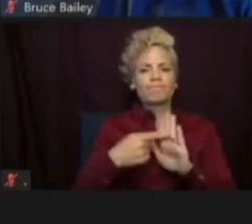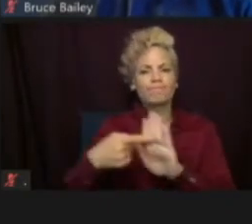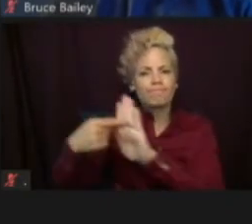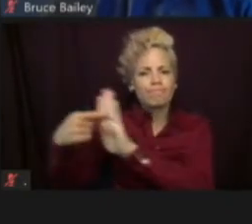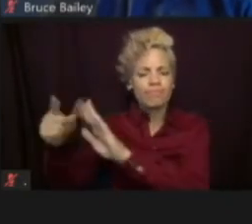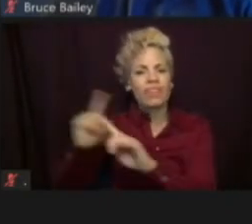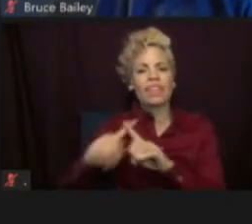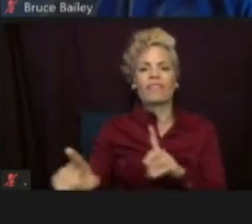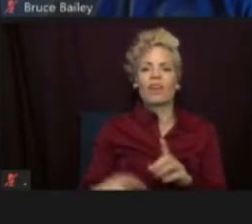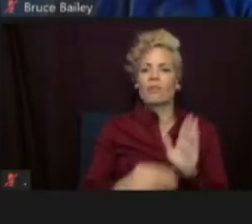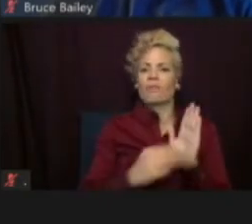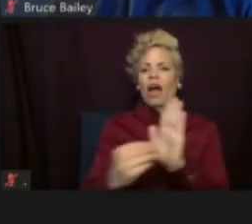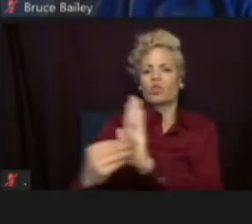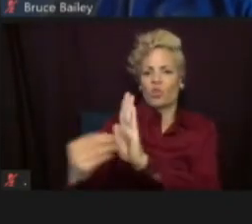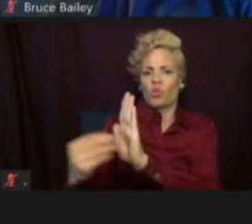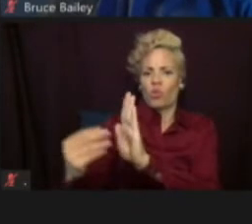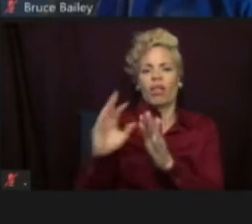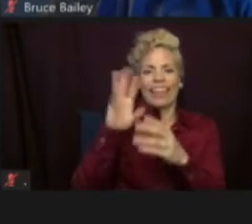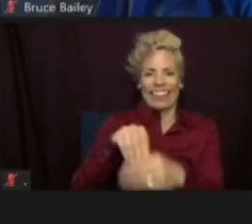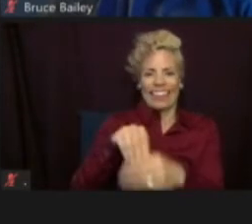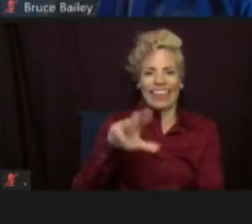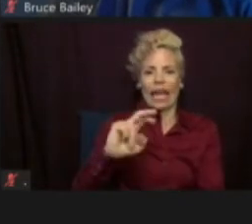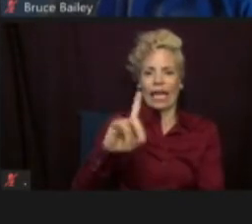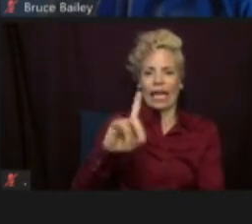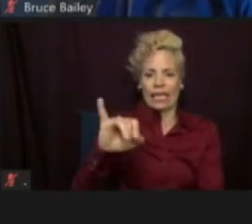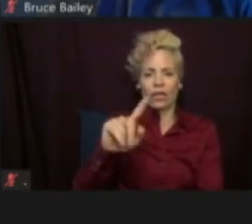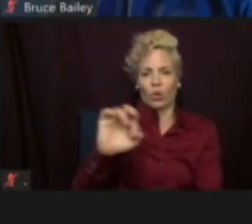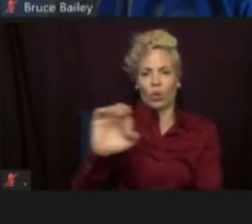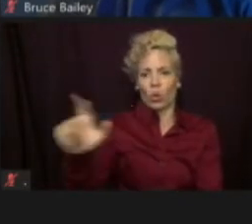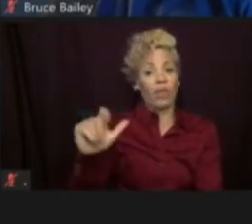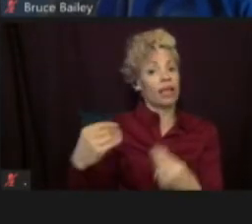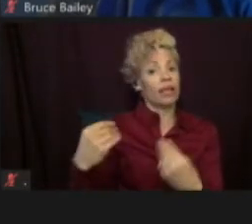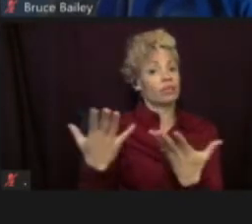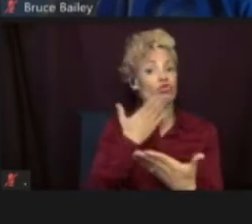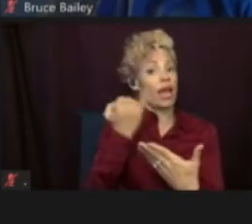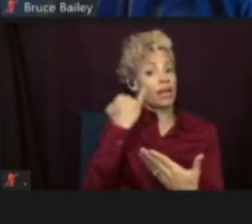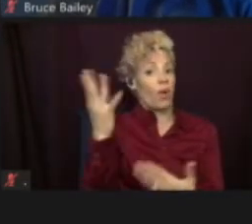and a great way to get familiar with the testing tool used in Trusted Tester.